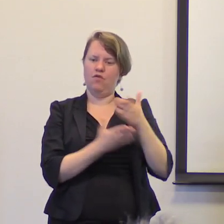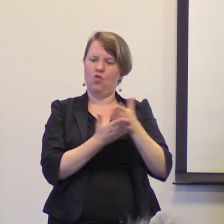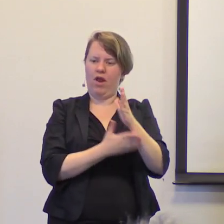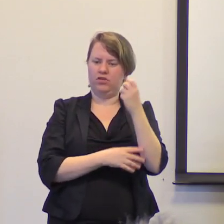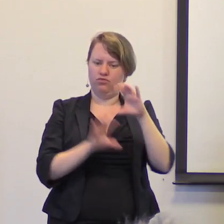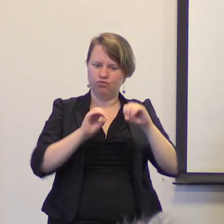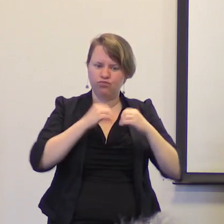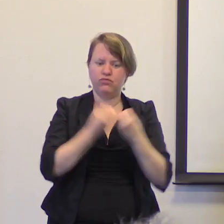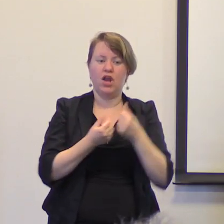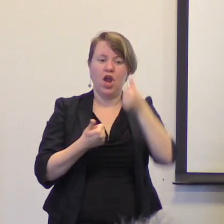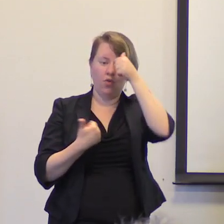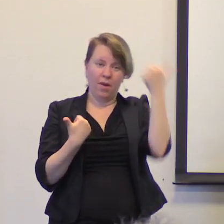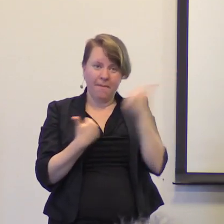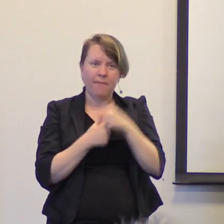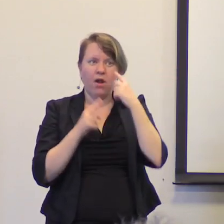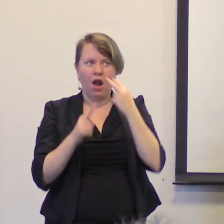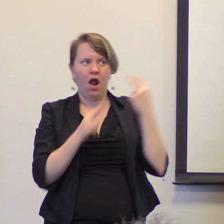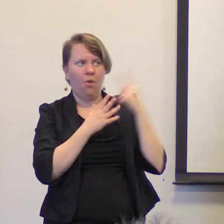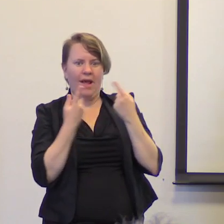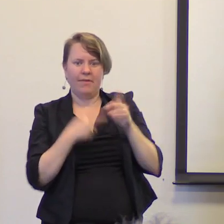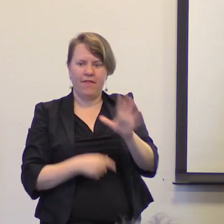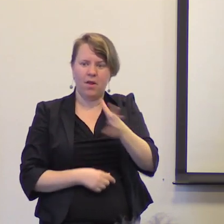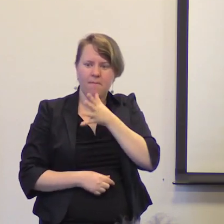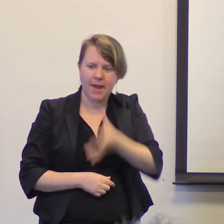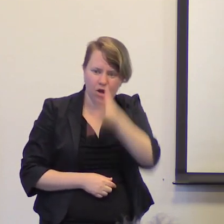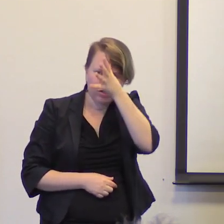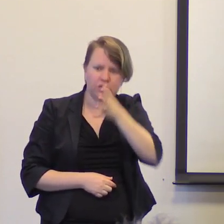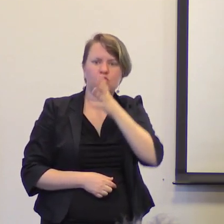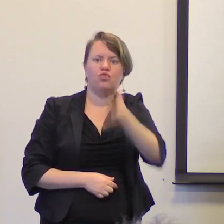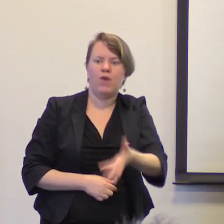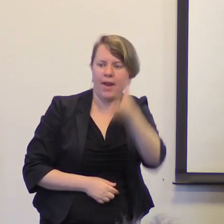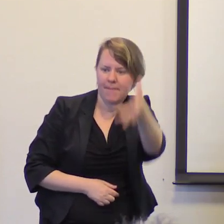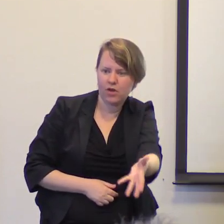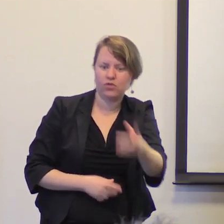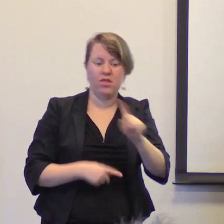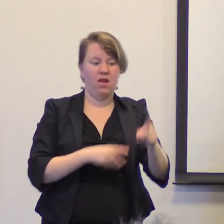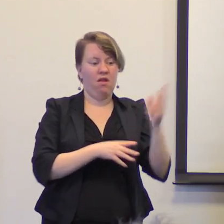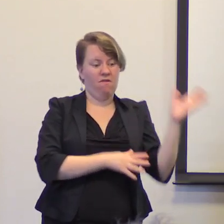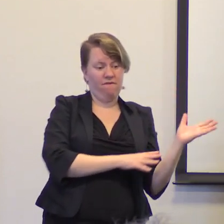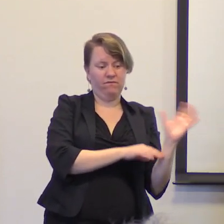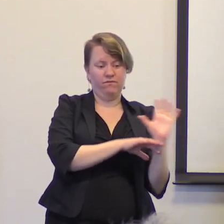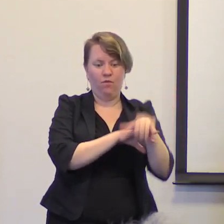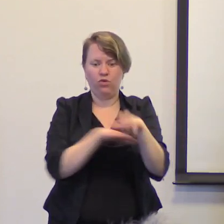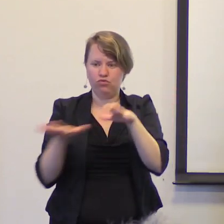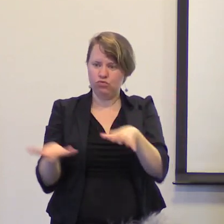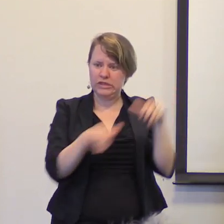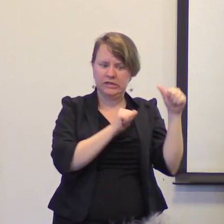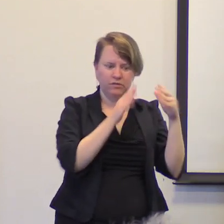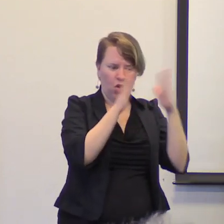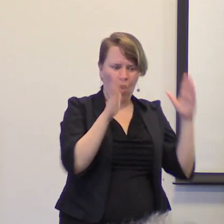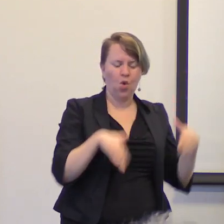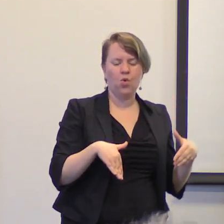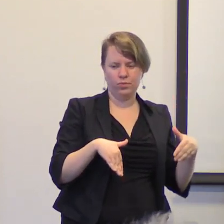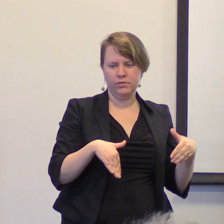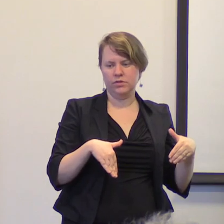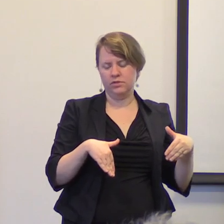what happened to their parents and grandparents during World War II when their parents were forced to evacuate their homes.